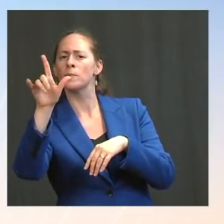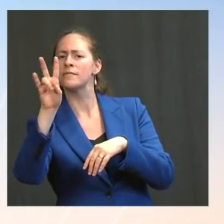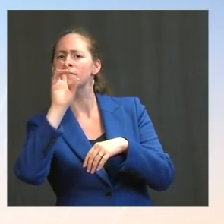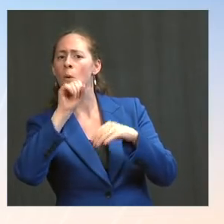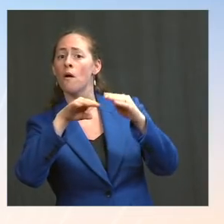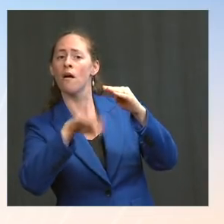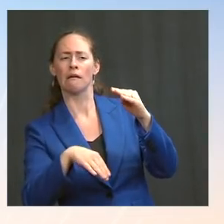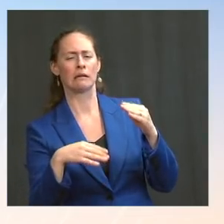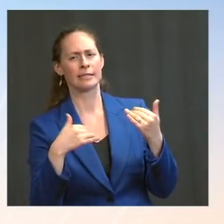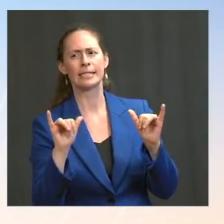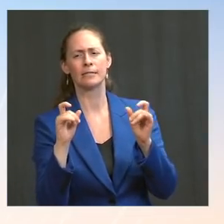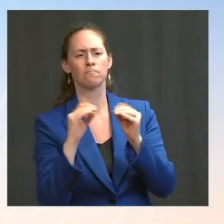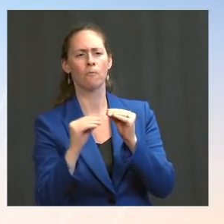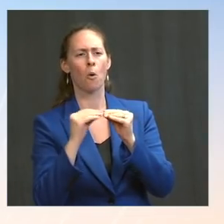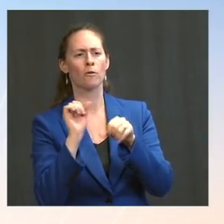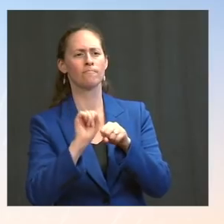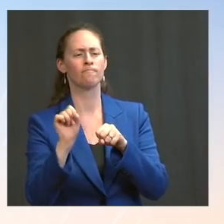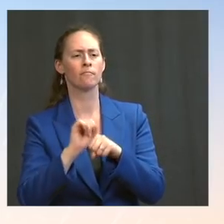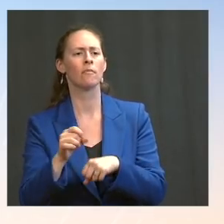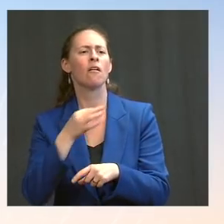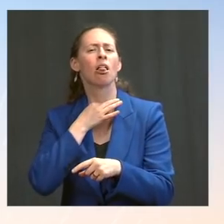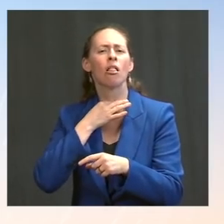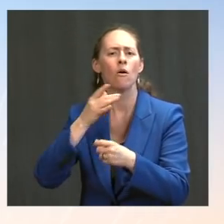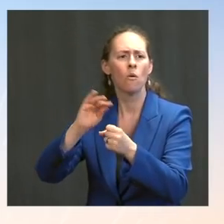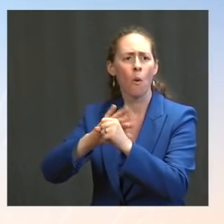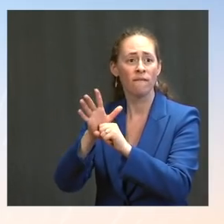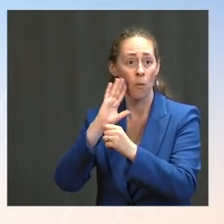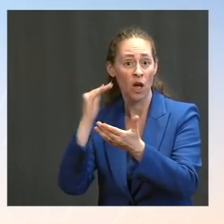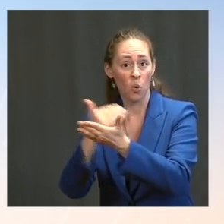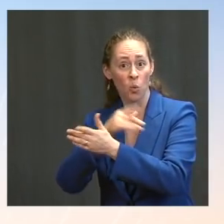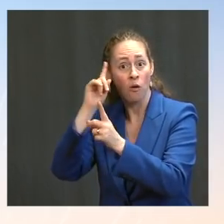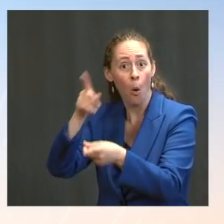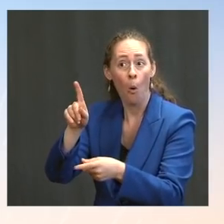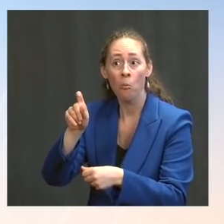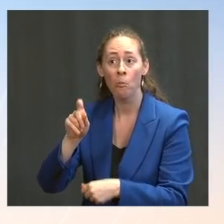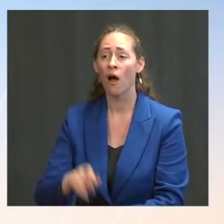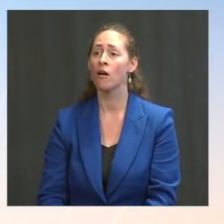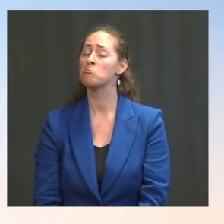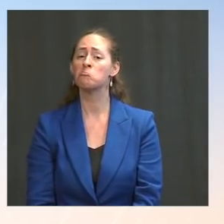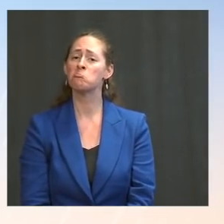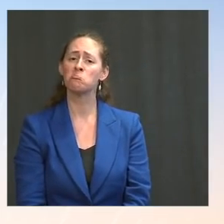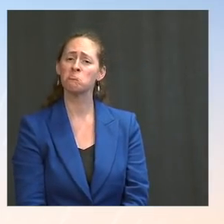Is there a new goal that you're targeting? Ms. Psaki: I have no new goal to set today, but again, we feel that it's important to set bold